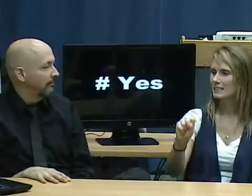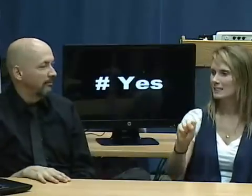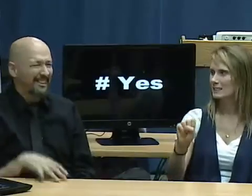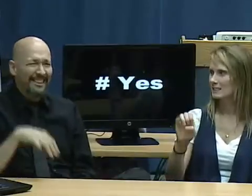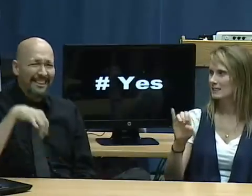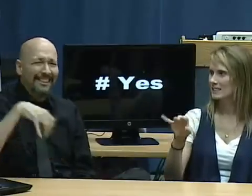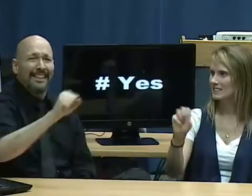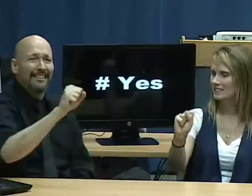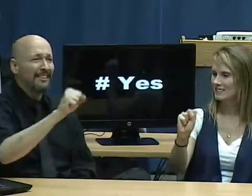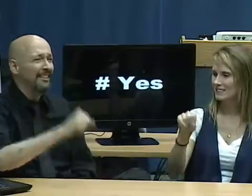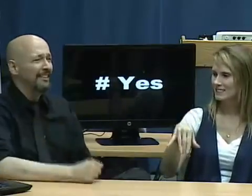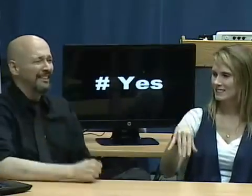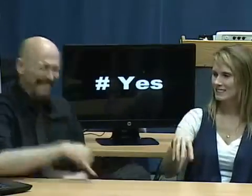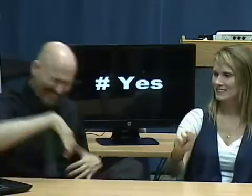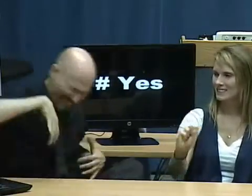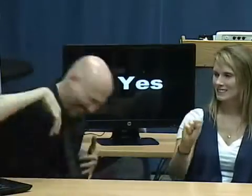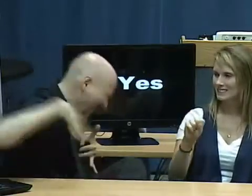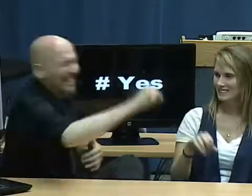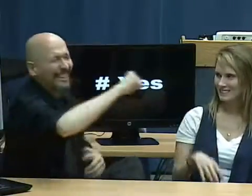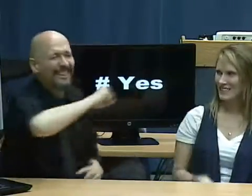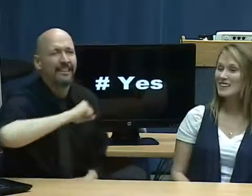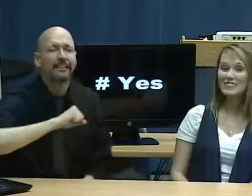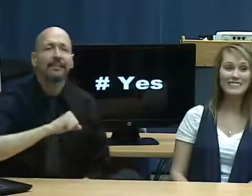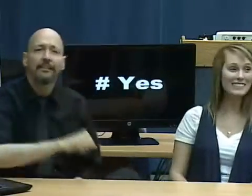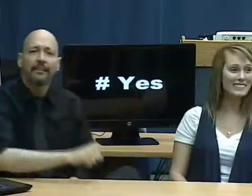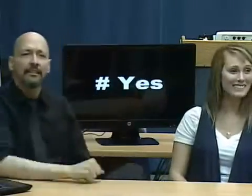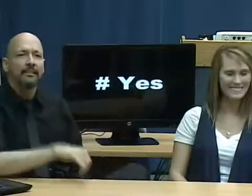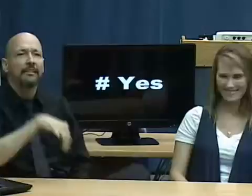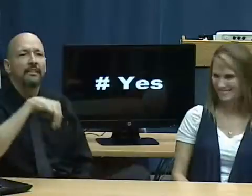#YES #YES! #YES!